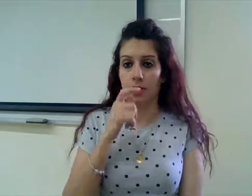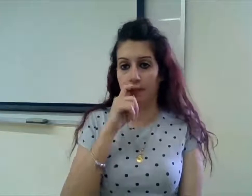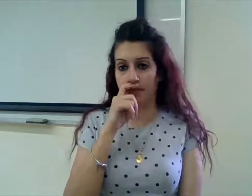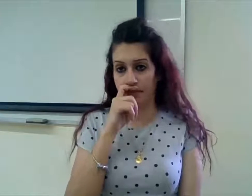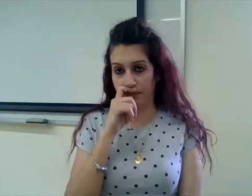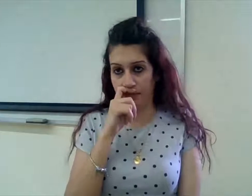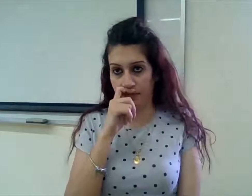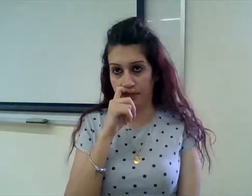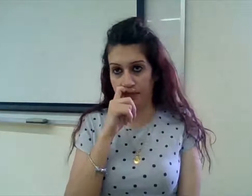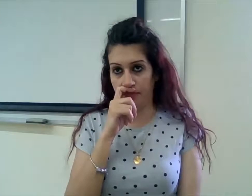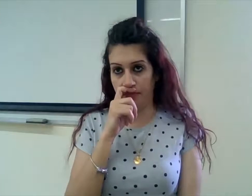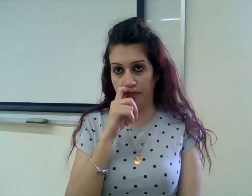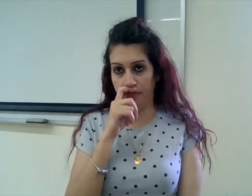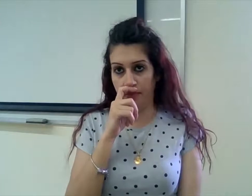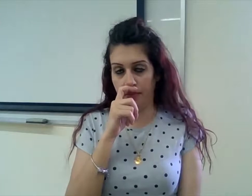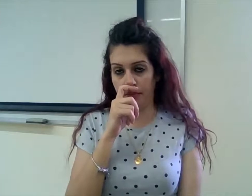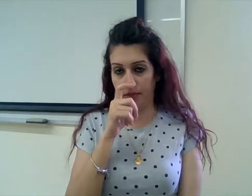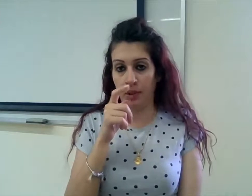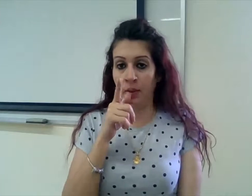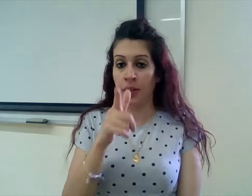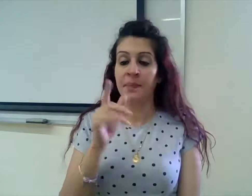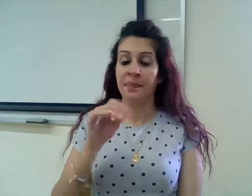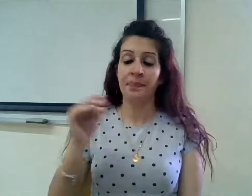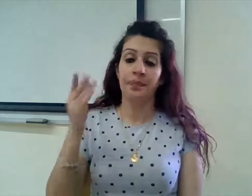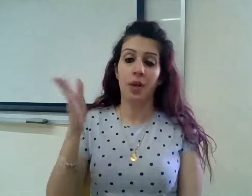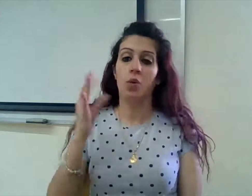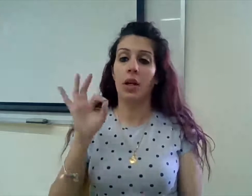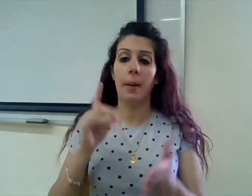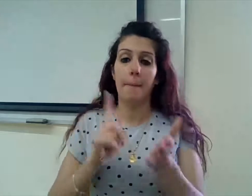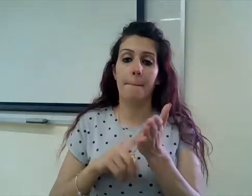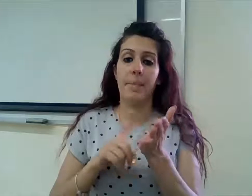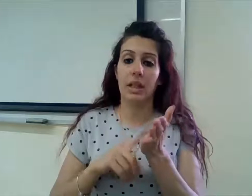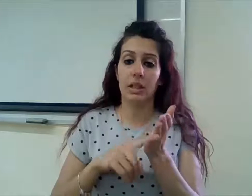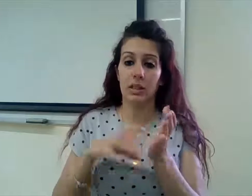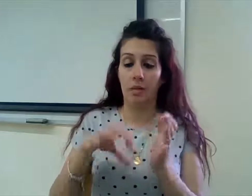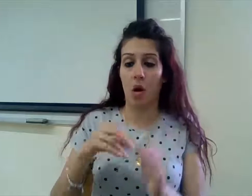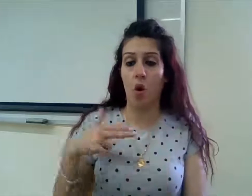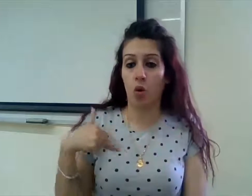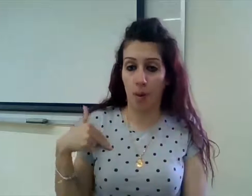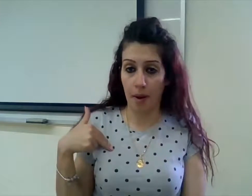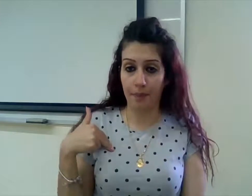because from based on her opinion in Jordan we are still at the beginning of